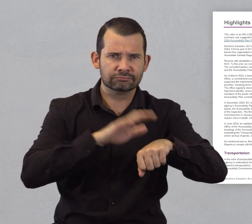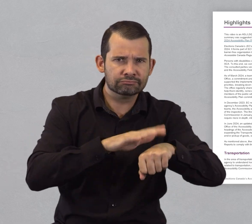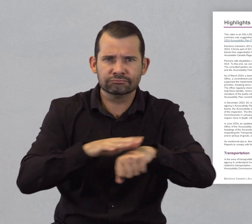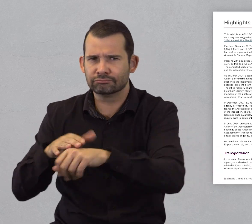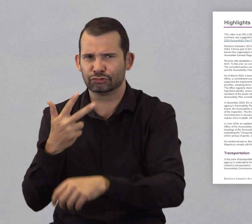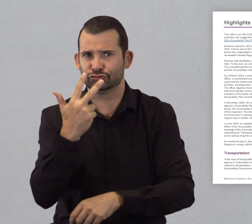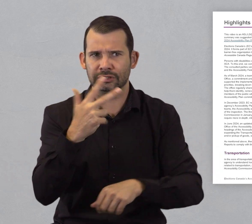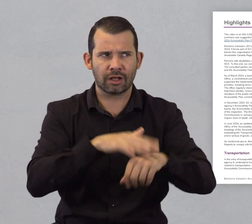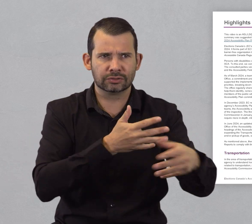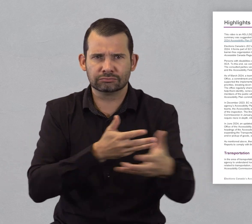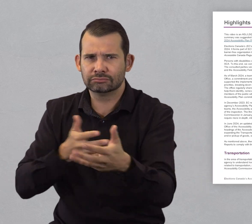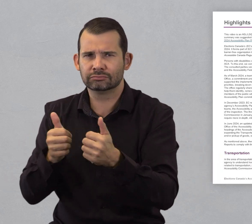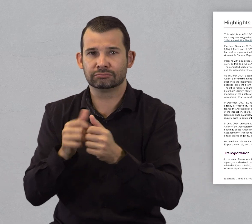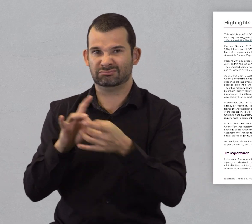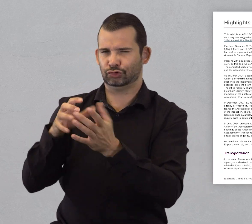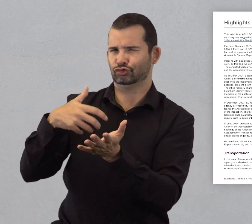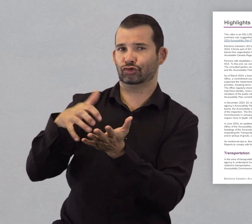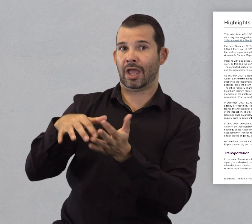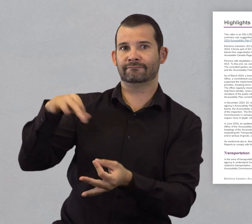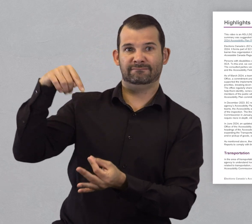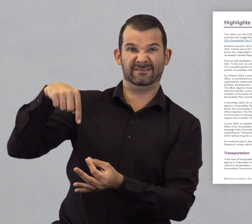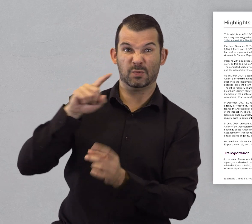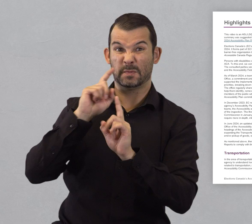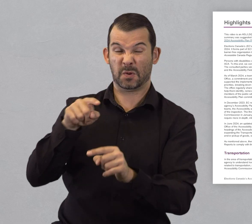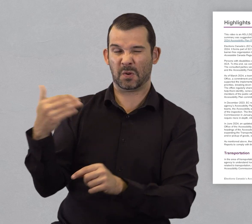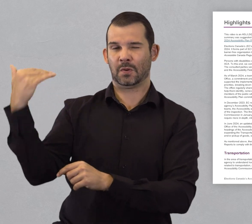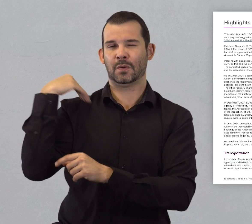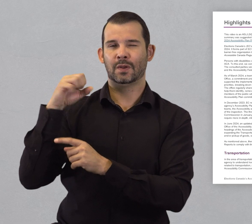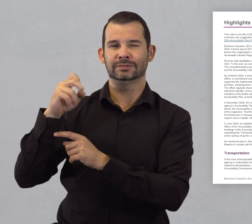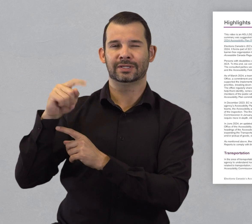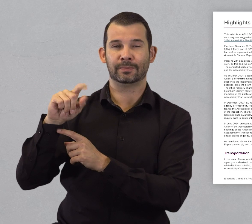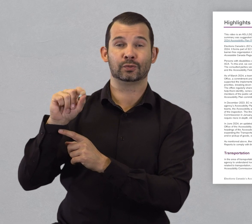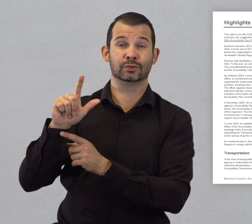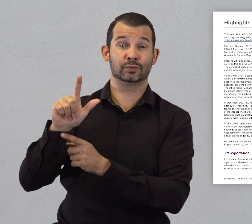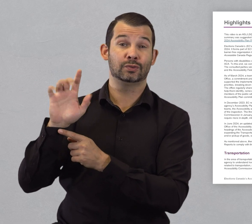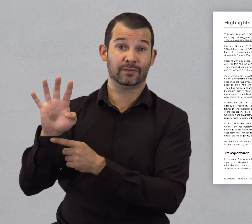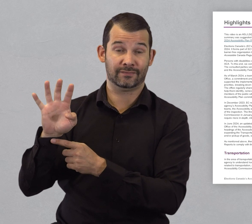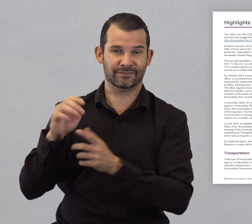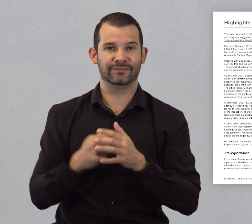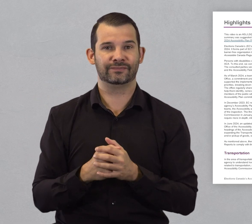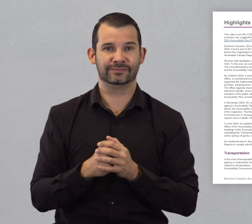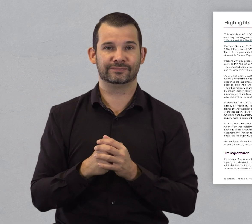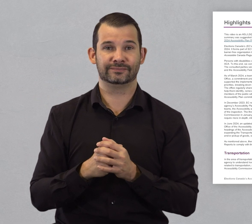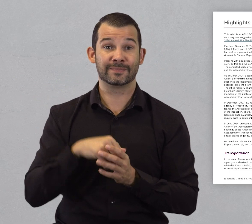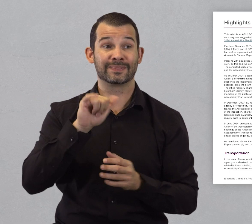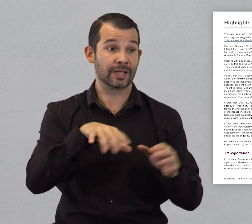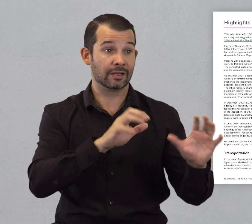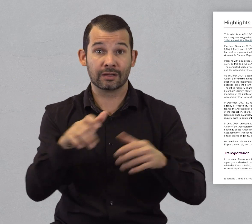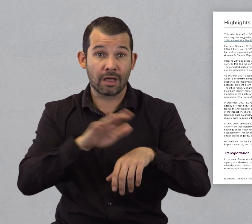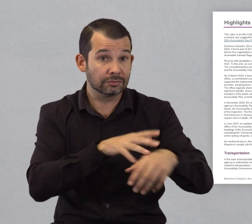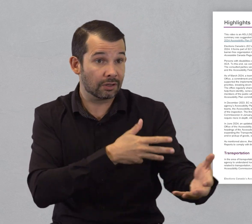three consultations on a draft version of this report in September 2024. The consulted parties